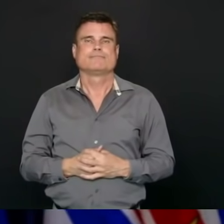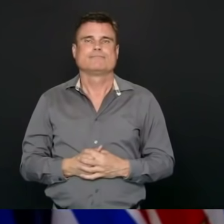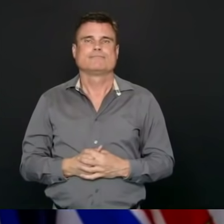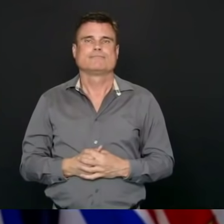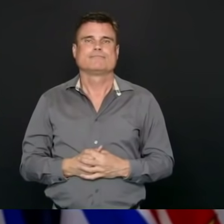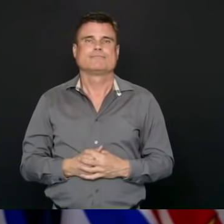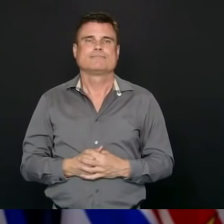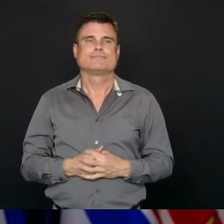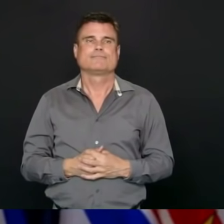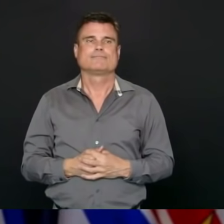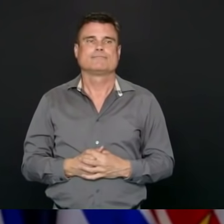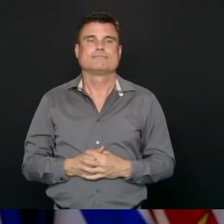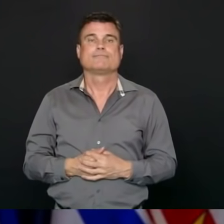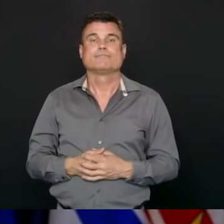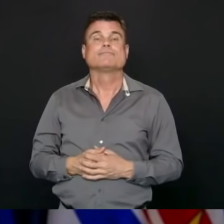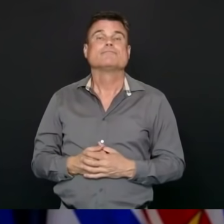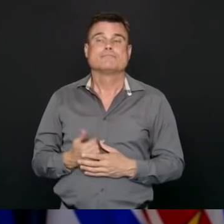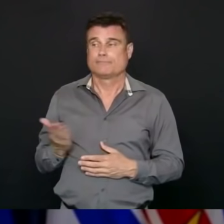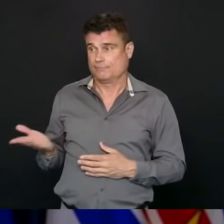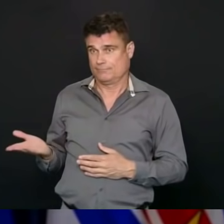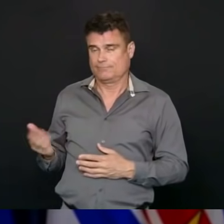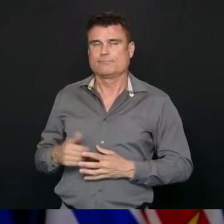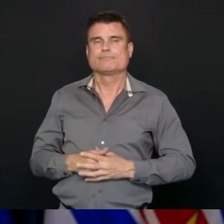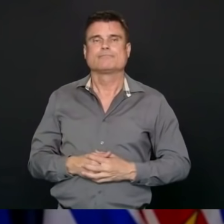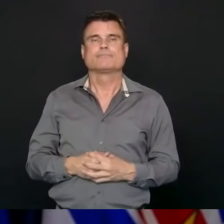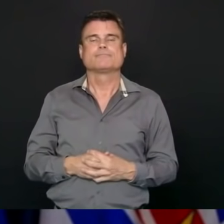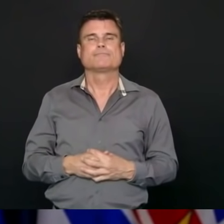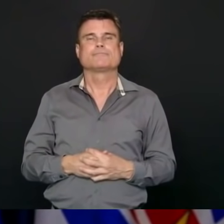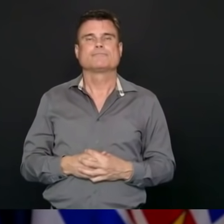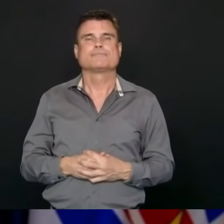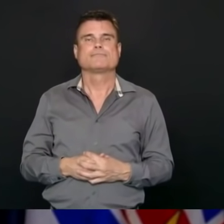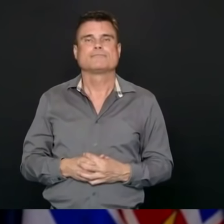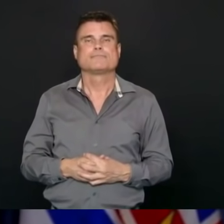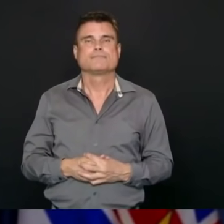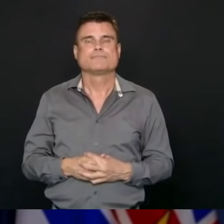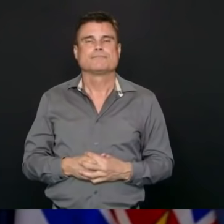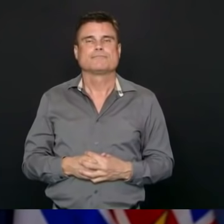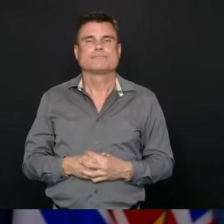Thank you Dr Henry. I want to join Doctor or Henry